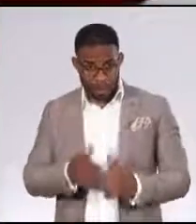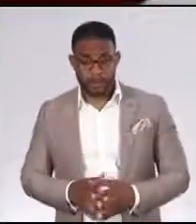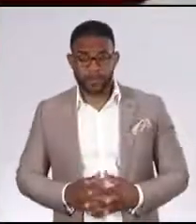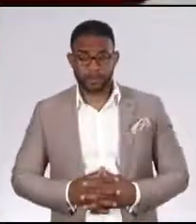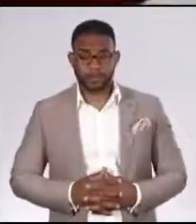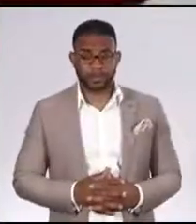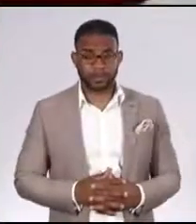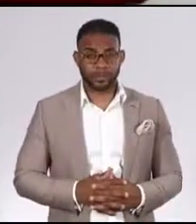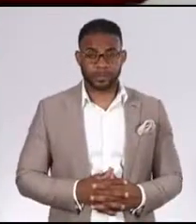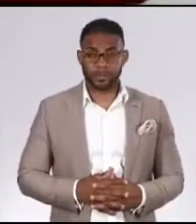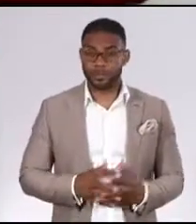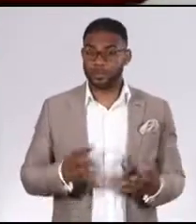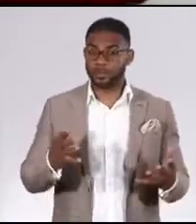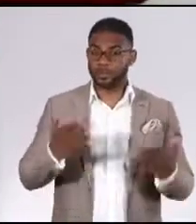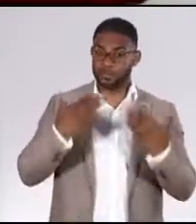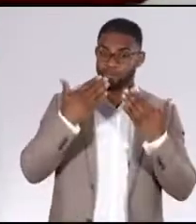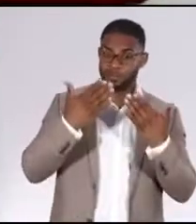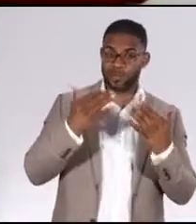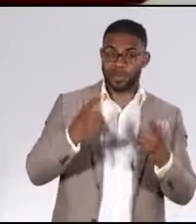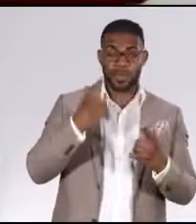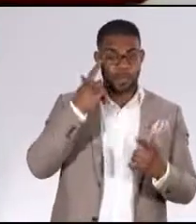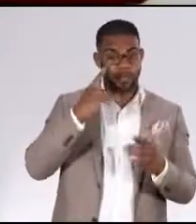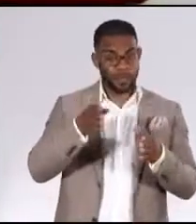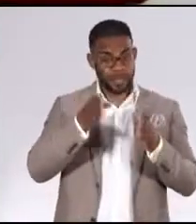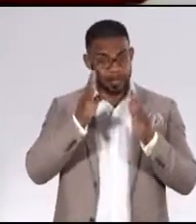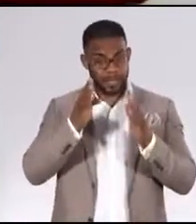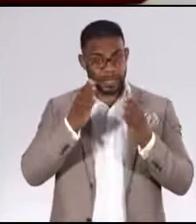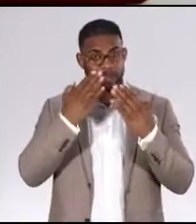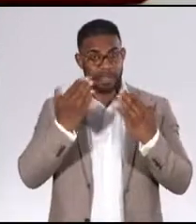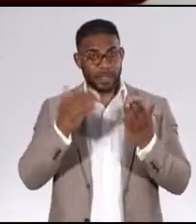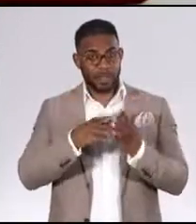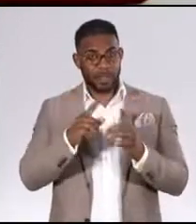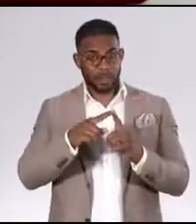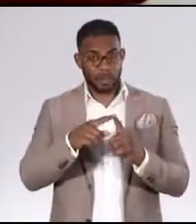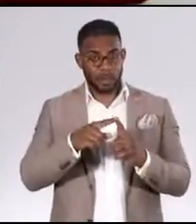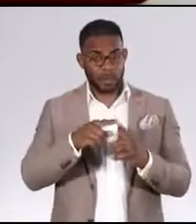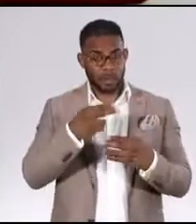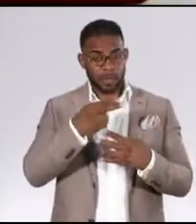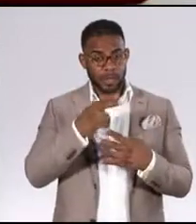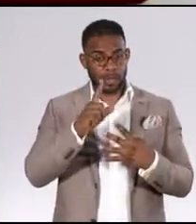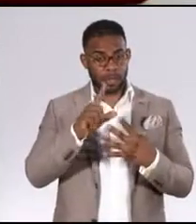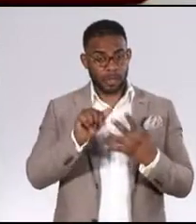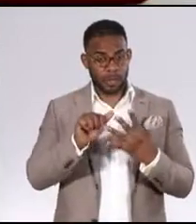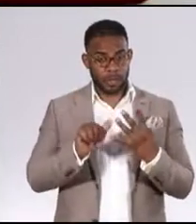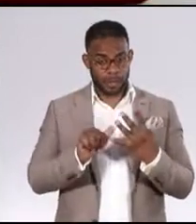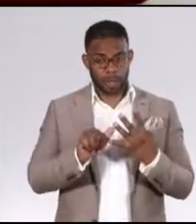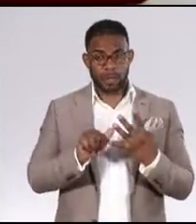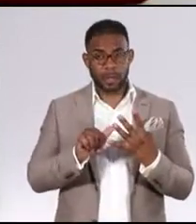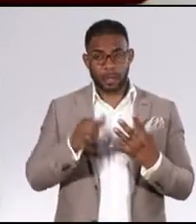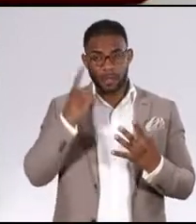so uh Thank you all for your attention. And thank you again to the hearing law association of america. For a vitamin% to you.